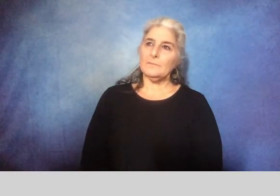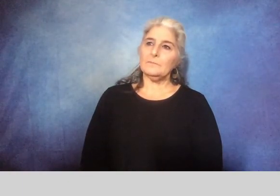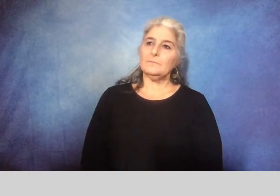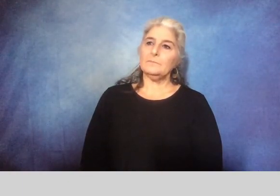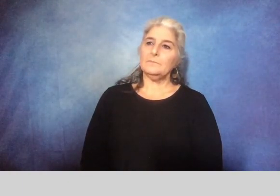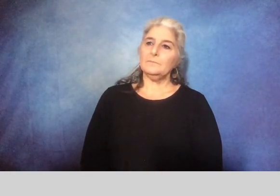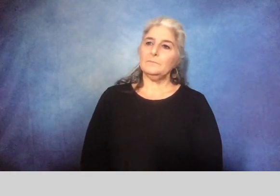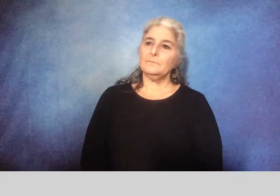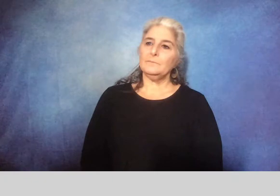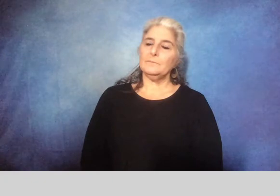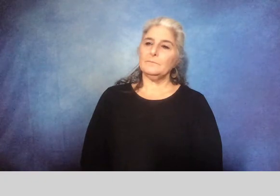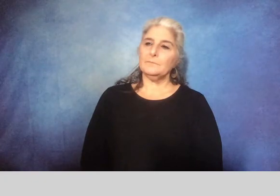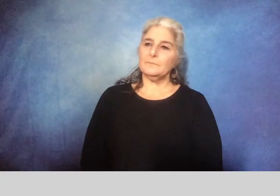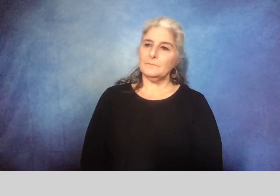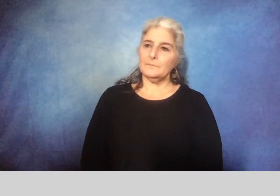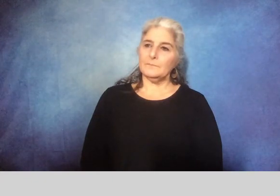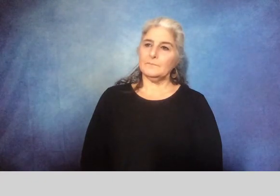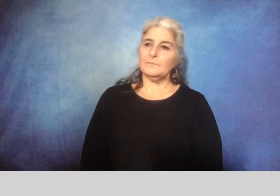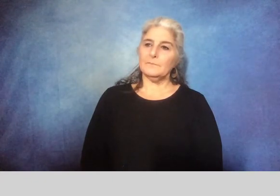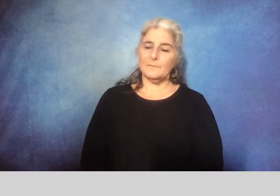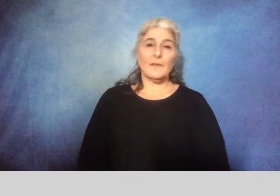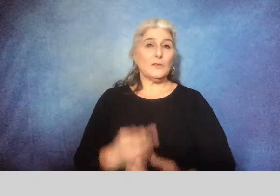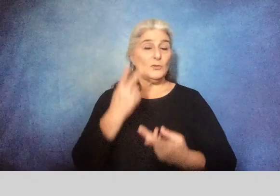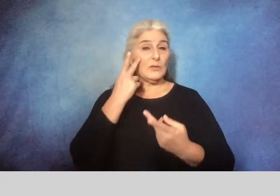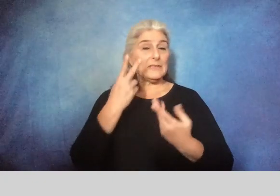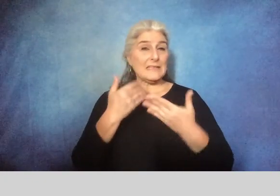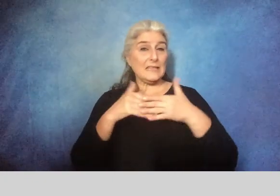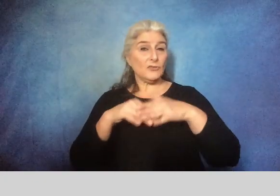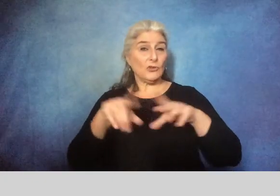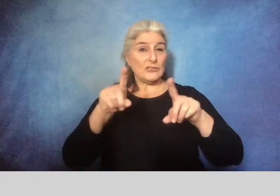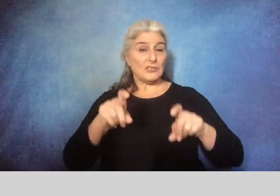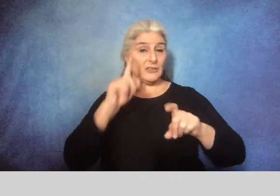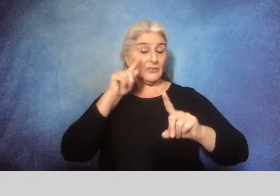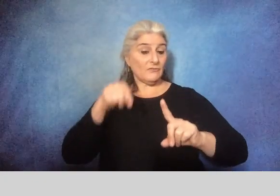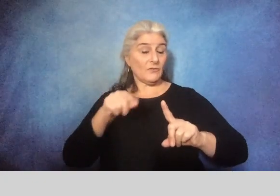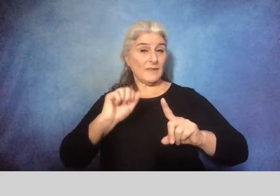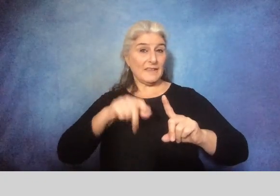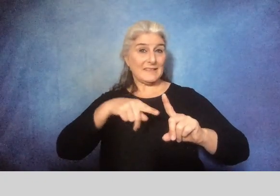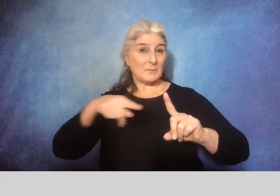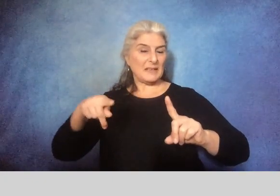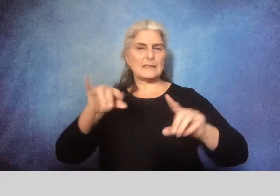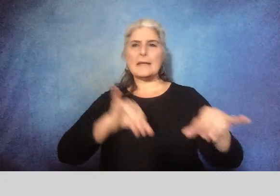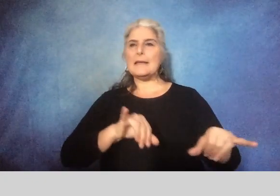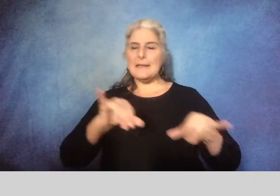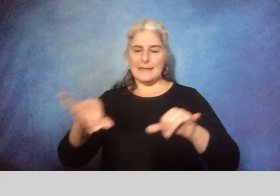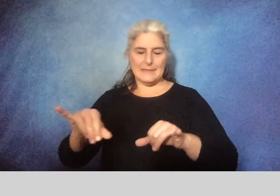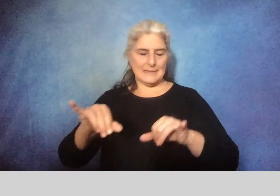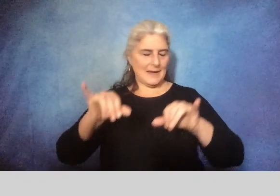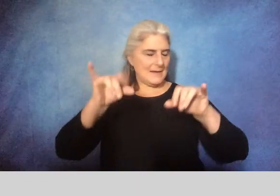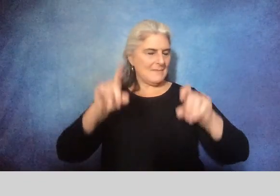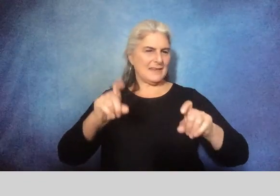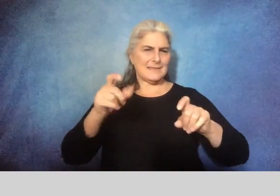As you can see like, a testing integration testing for this application same as testing the any other